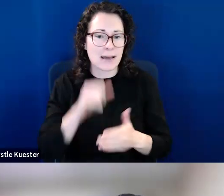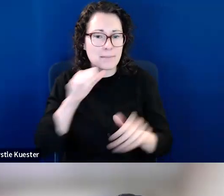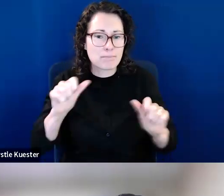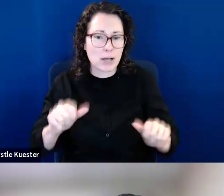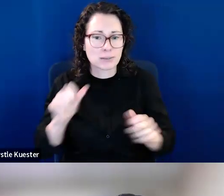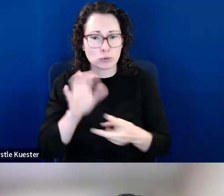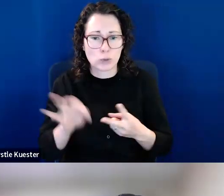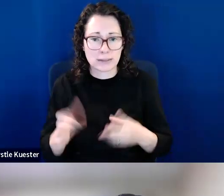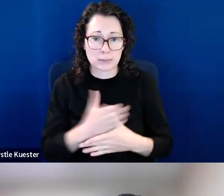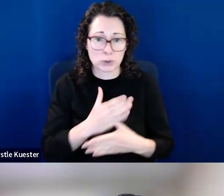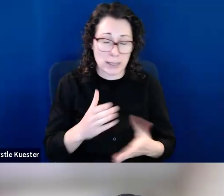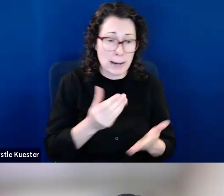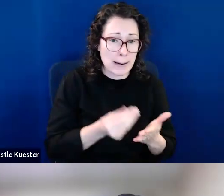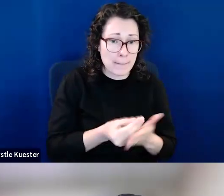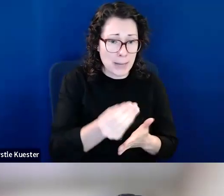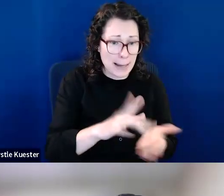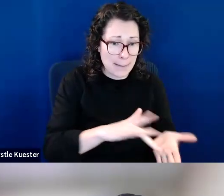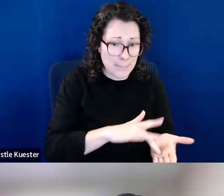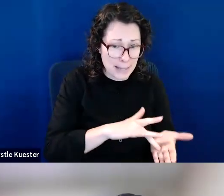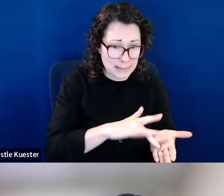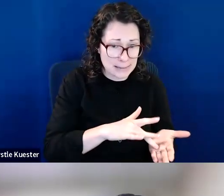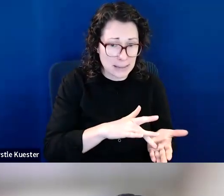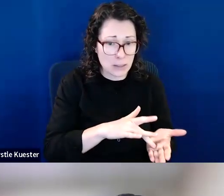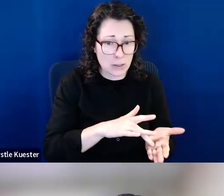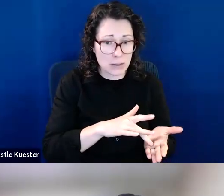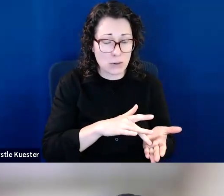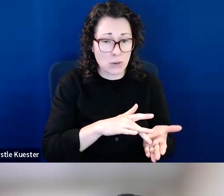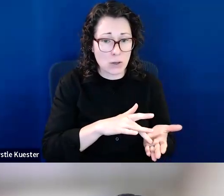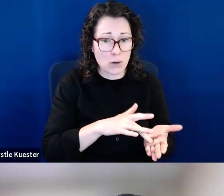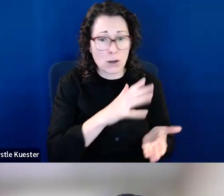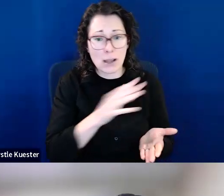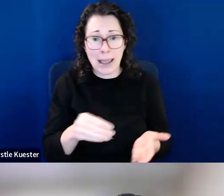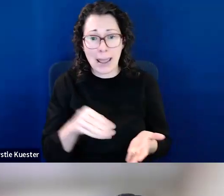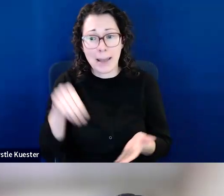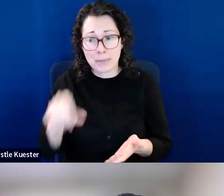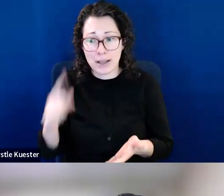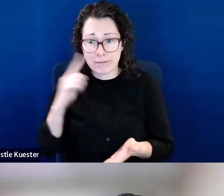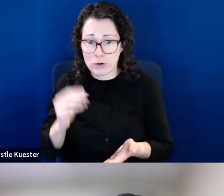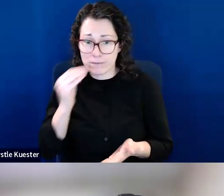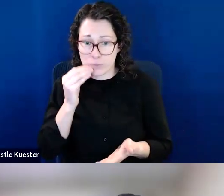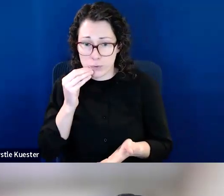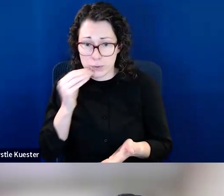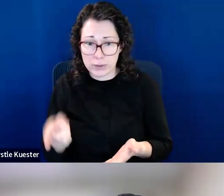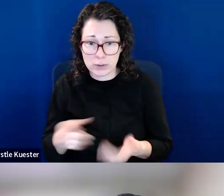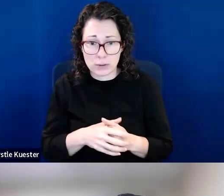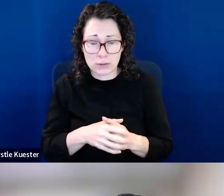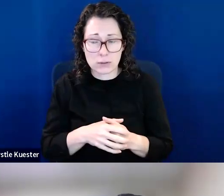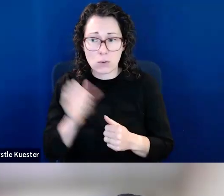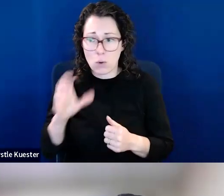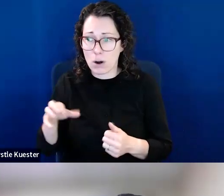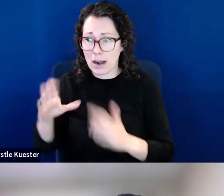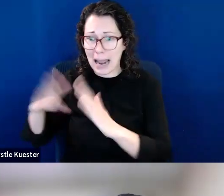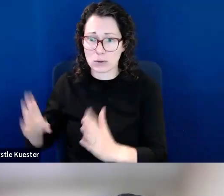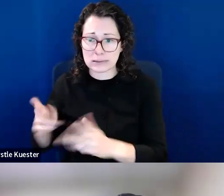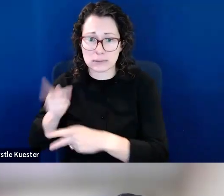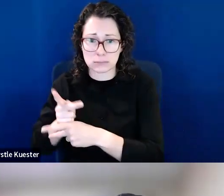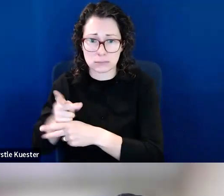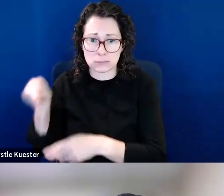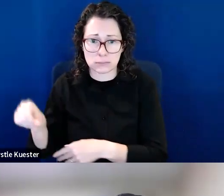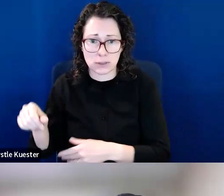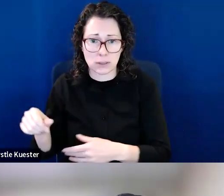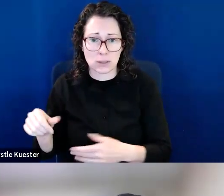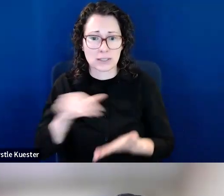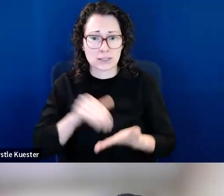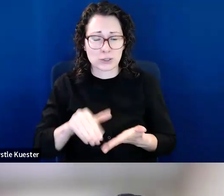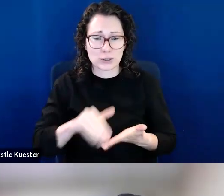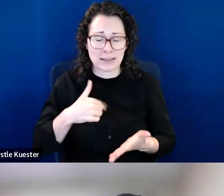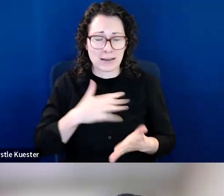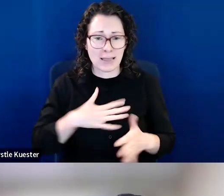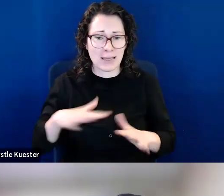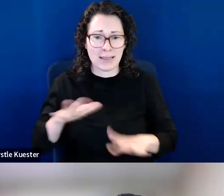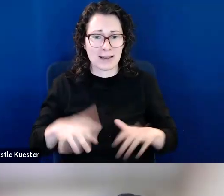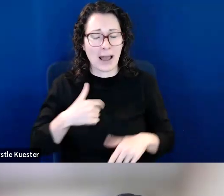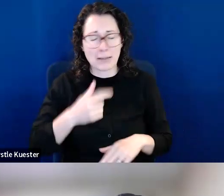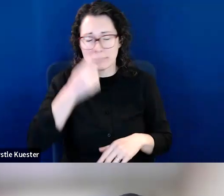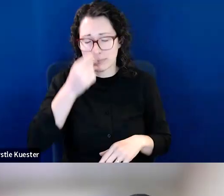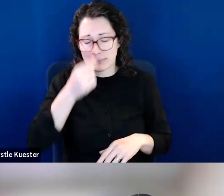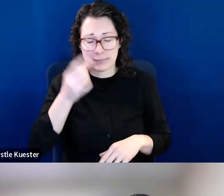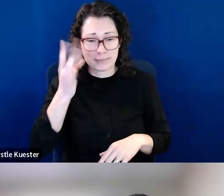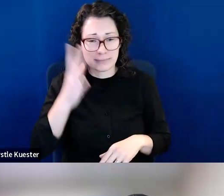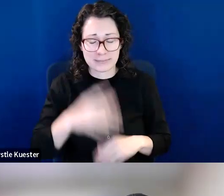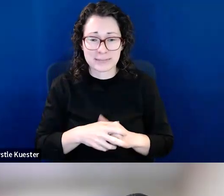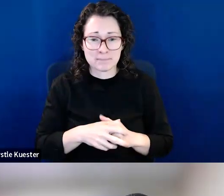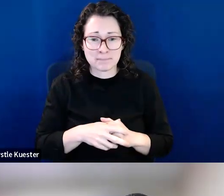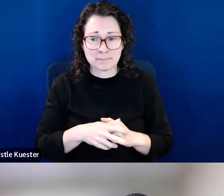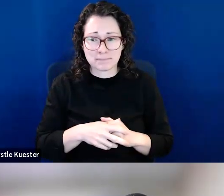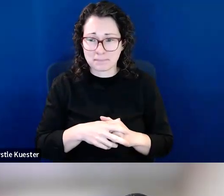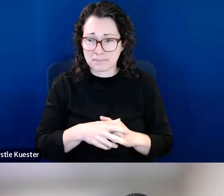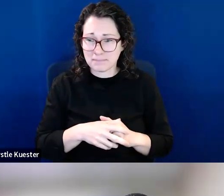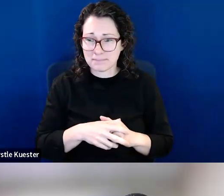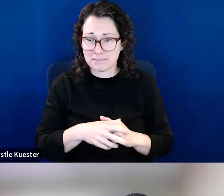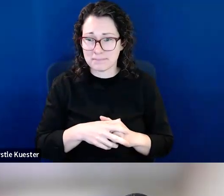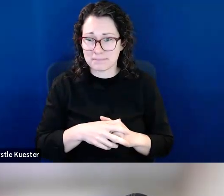between buying medications and paying for food or or housing. Excuse me, I'm all stuffed up.